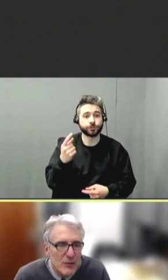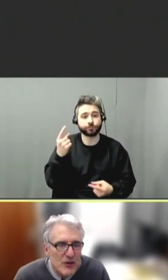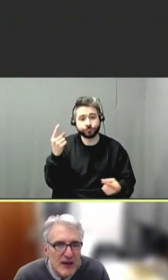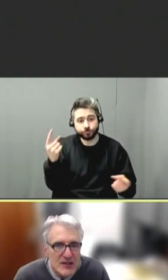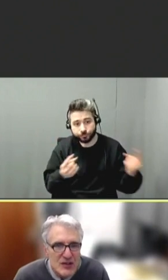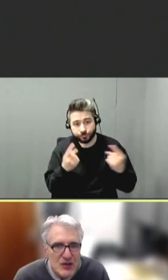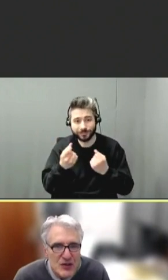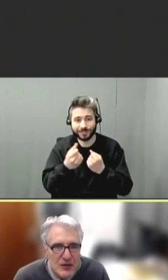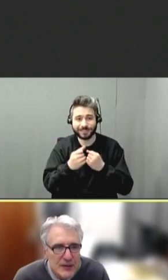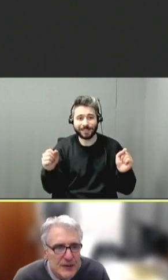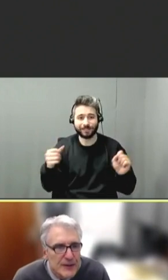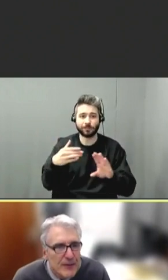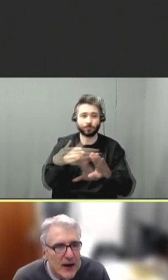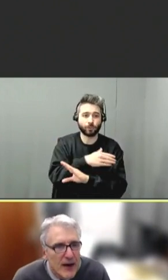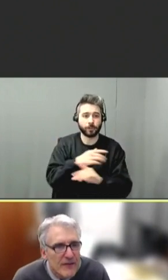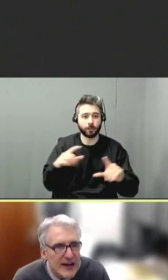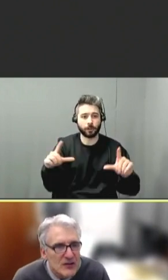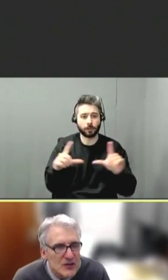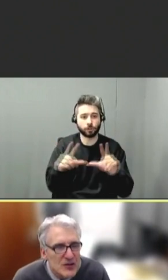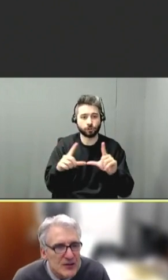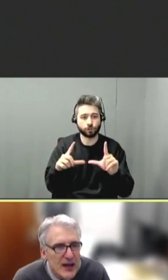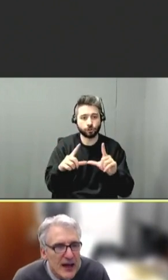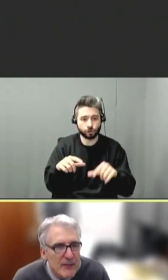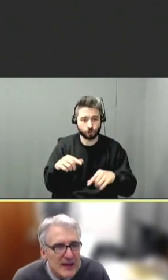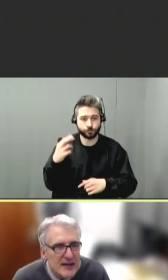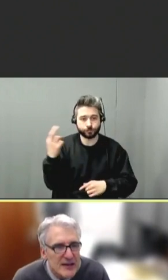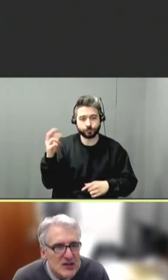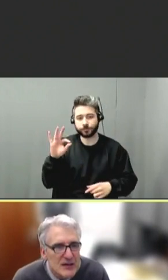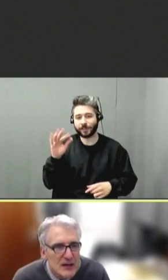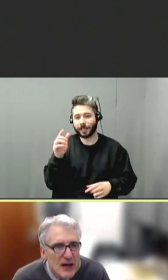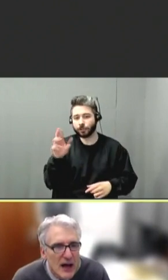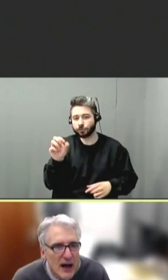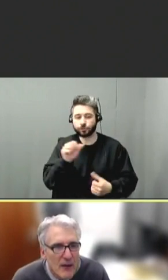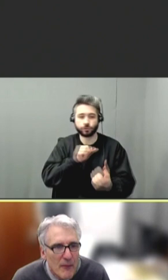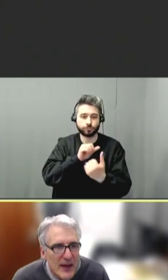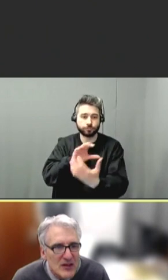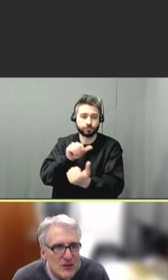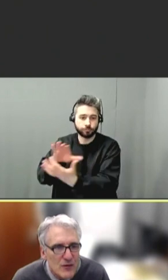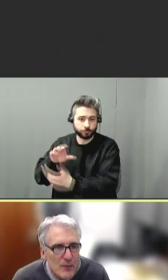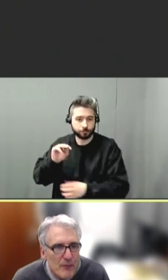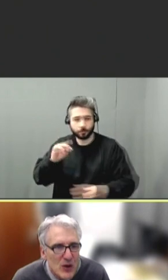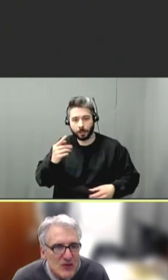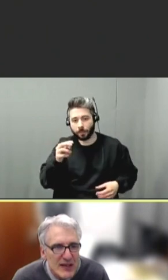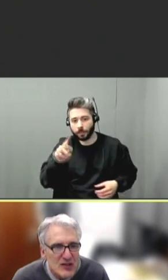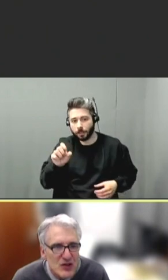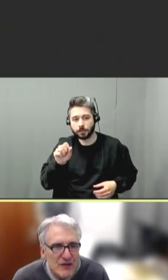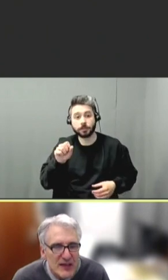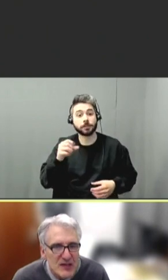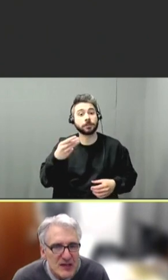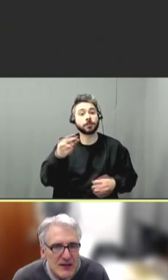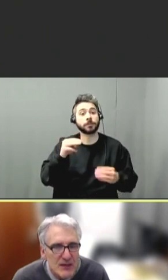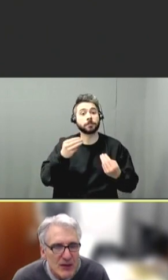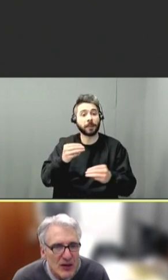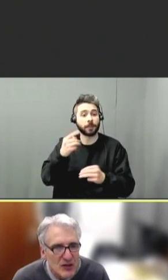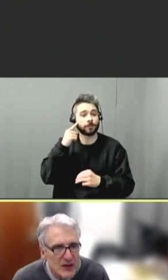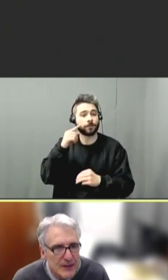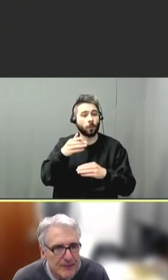of pre-licensure factors and methods, methods for post-licensure vaccine safety monitoring,